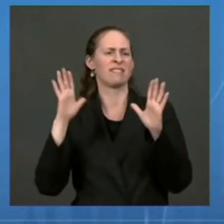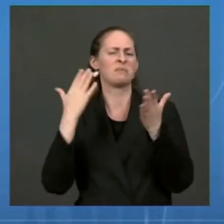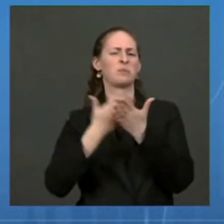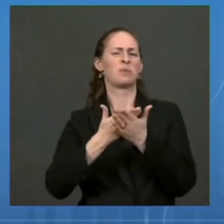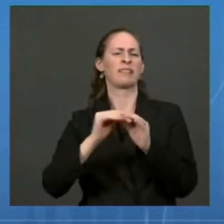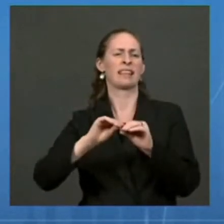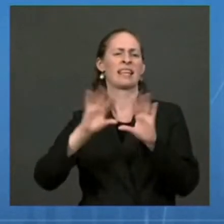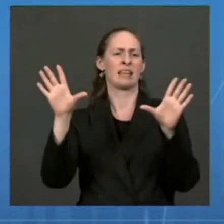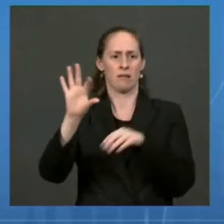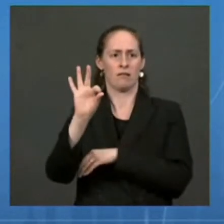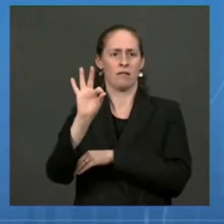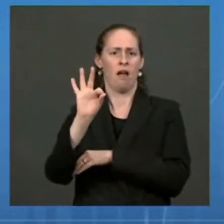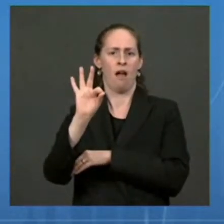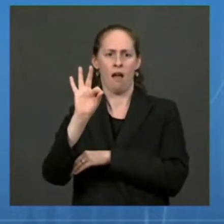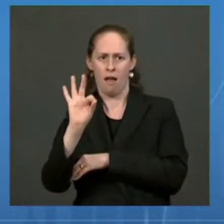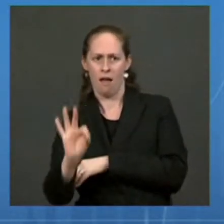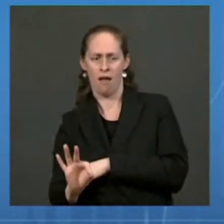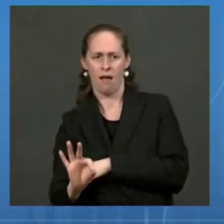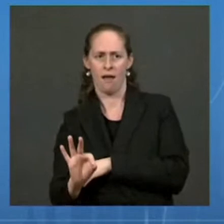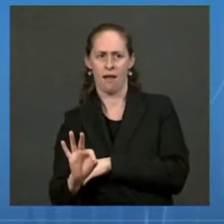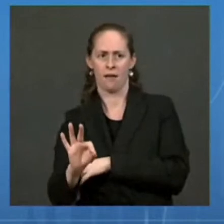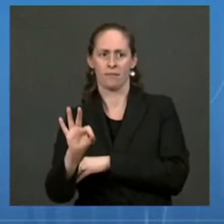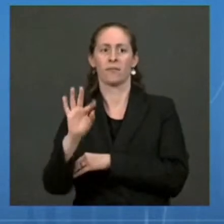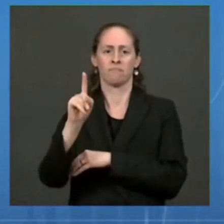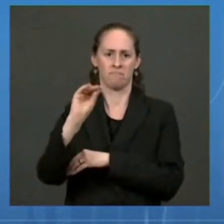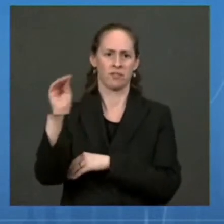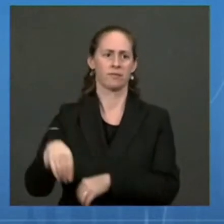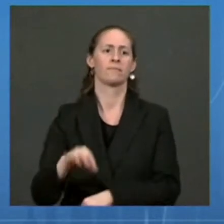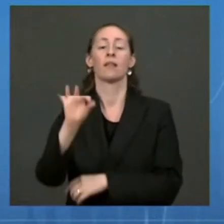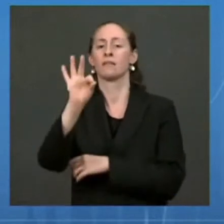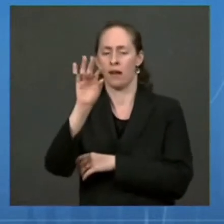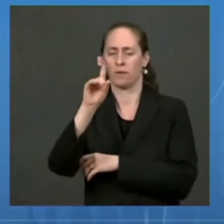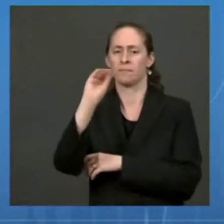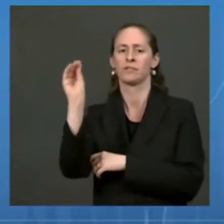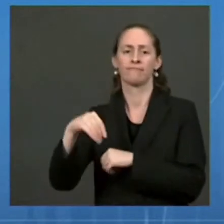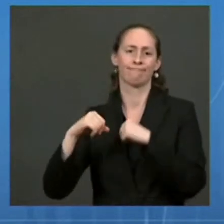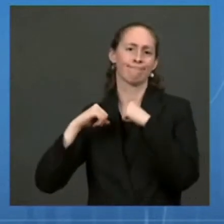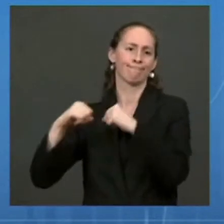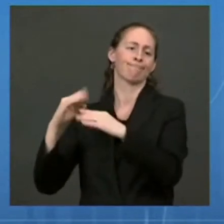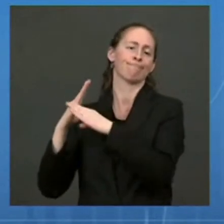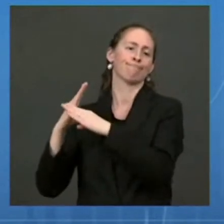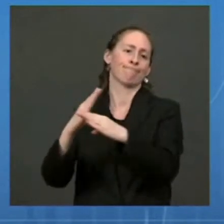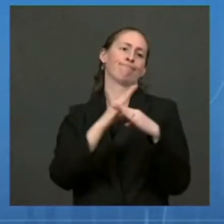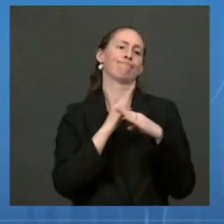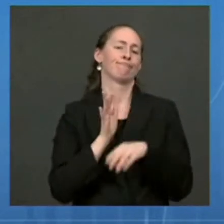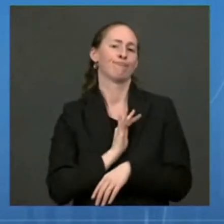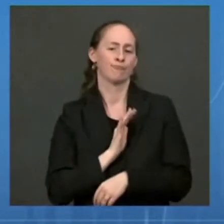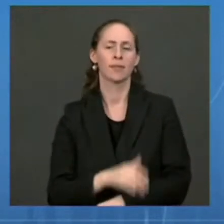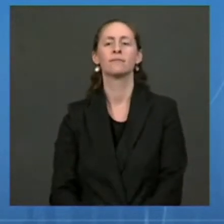COVID-19 EFFICACY IN 4500 CHILDREN AGES 5 TO 11 AND THE